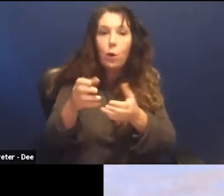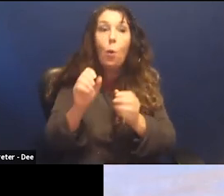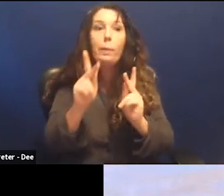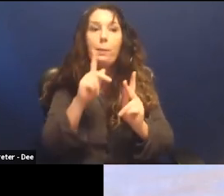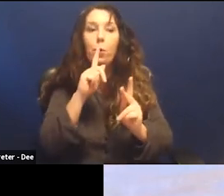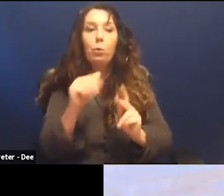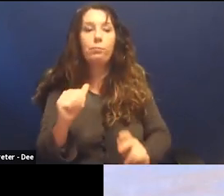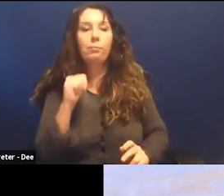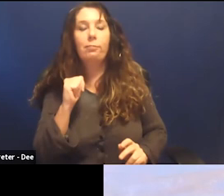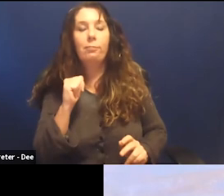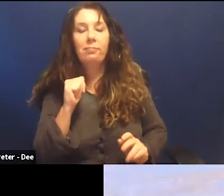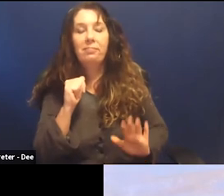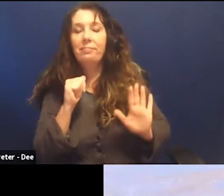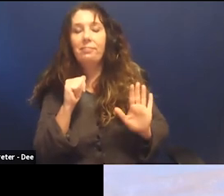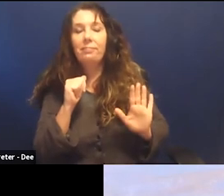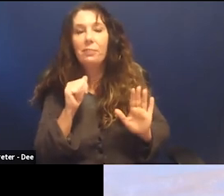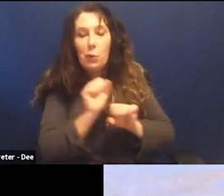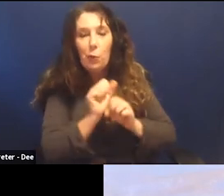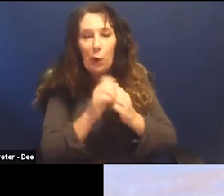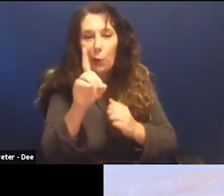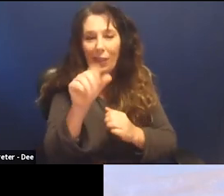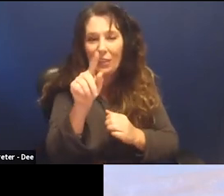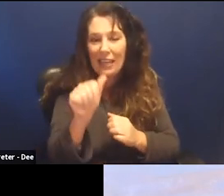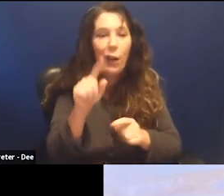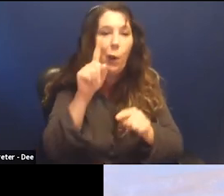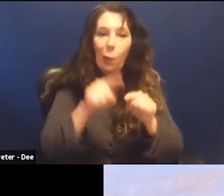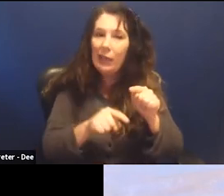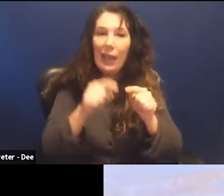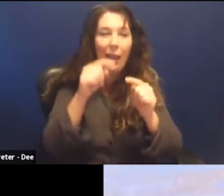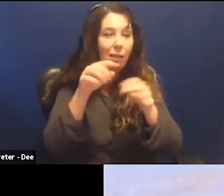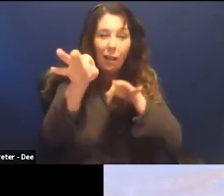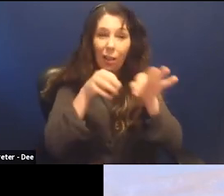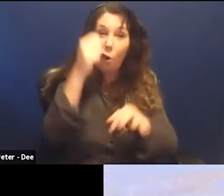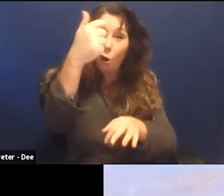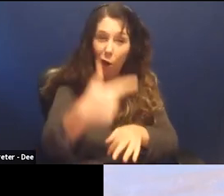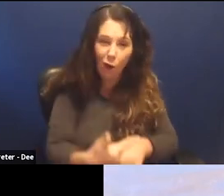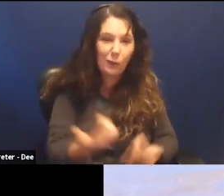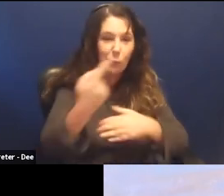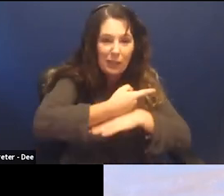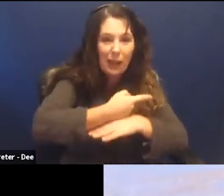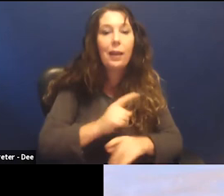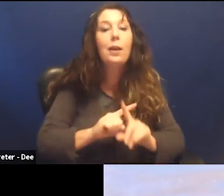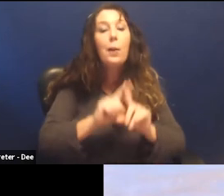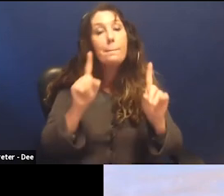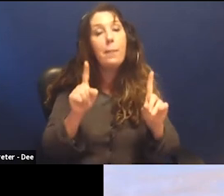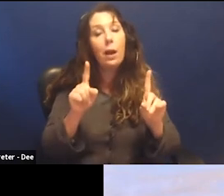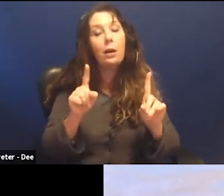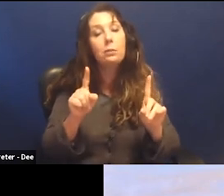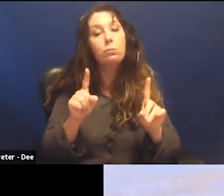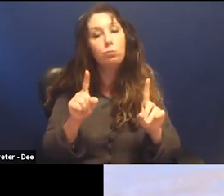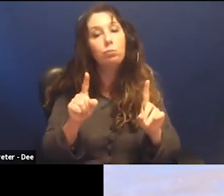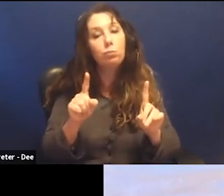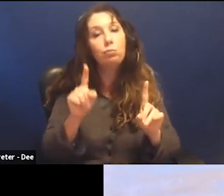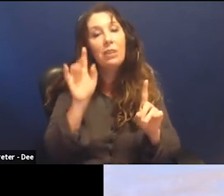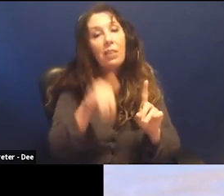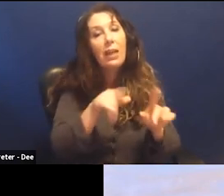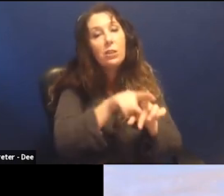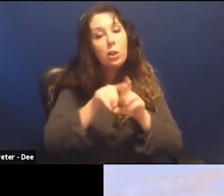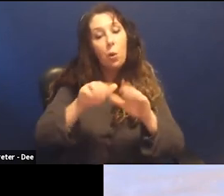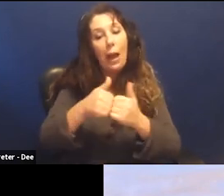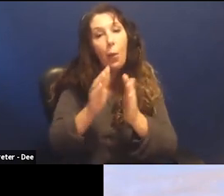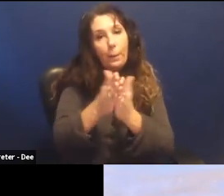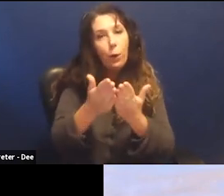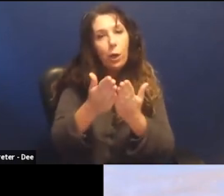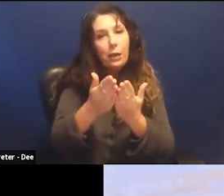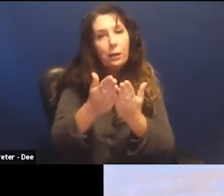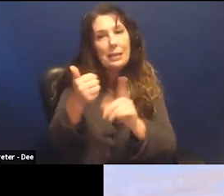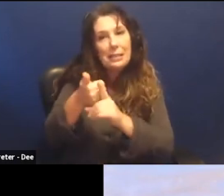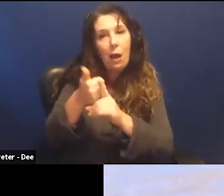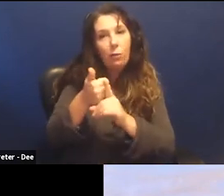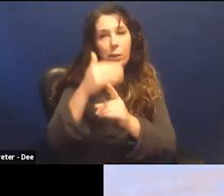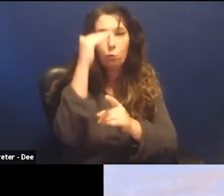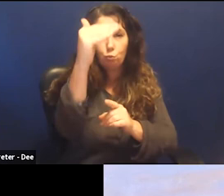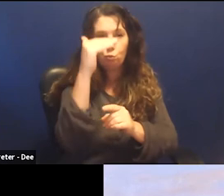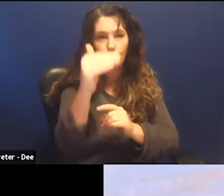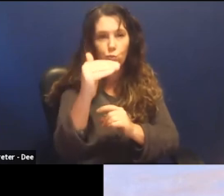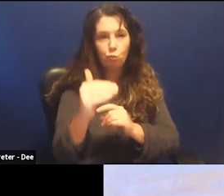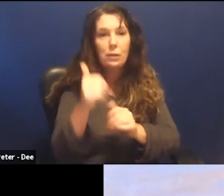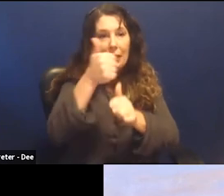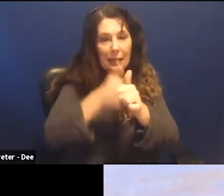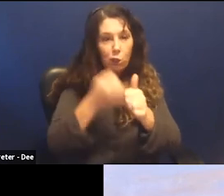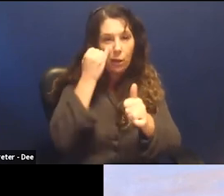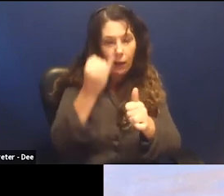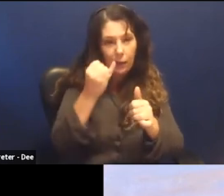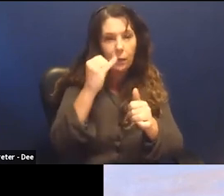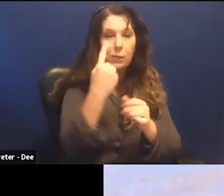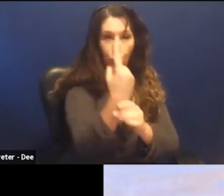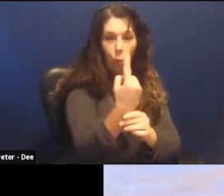And so we don't have time to go through all the principles today, but maybe the important thing to say here is that this is also how the book is structured, and so each of these principles is one chapter in the book.